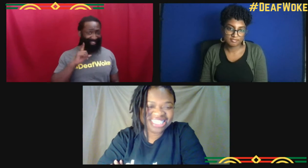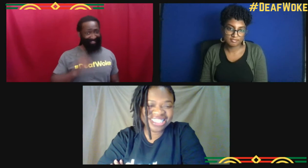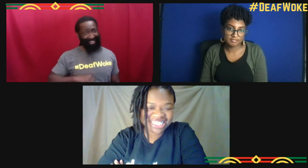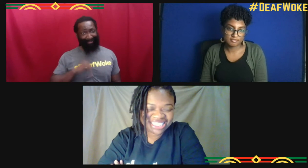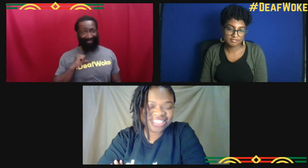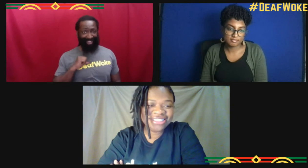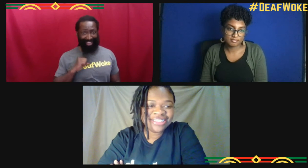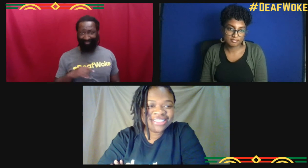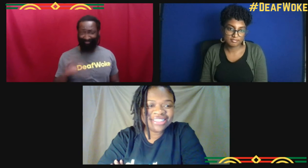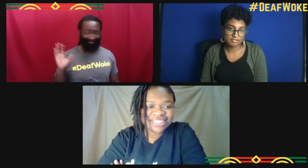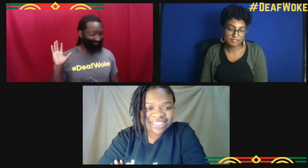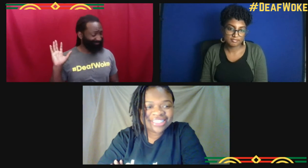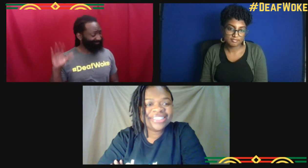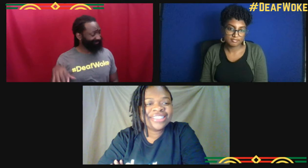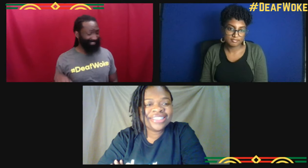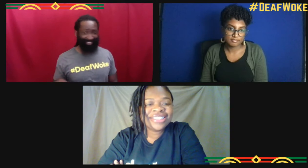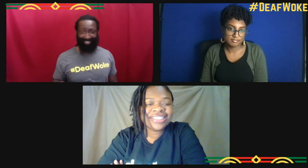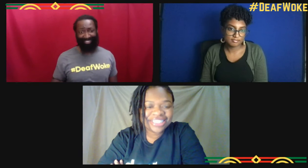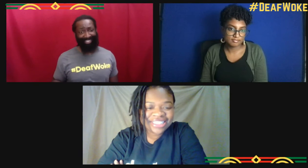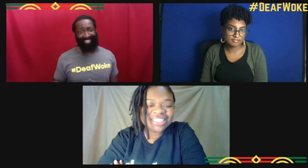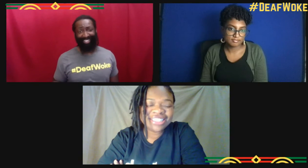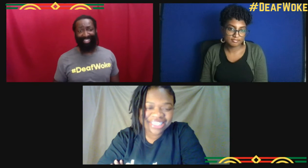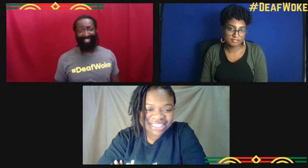I'm Black, I'm deaf and I'm proud to be it.